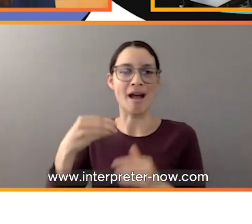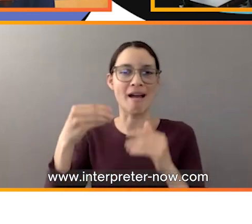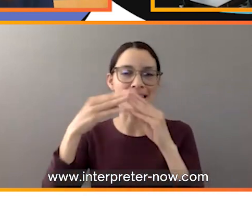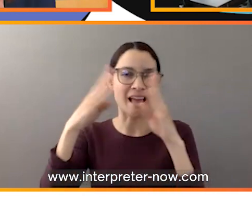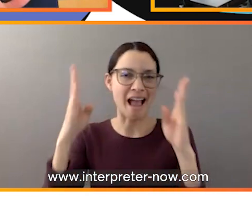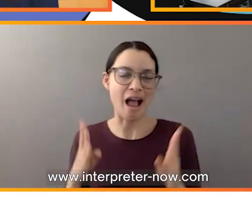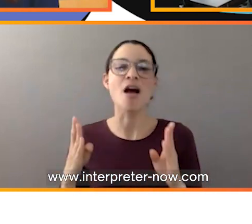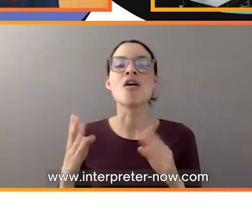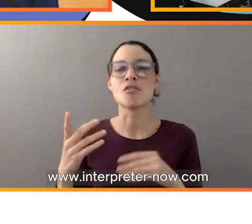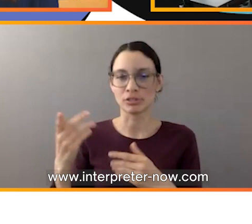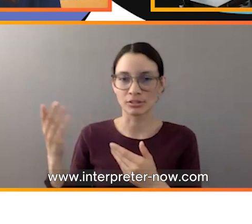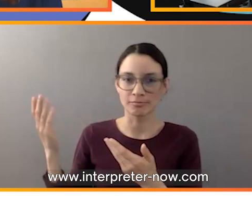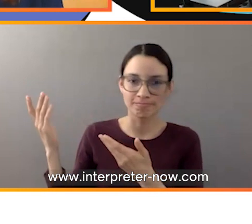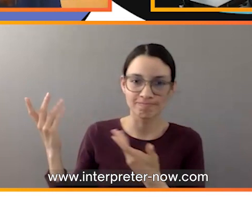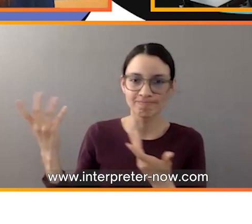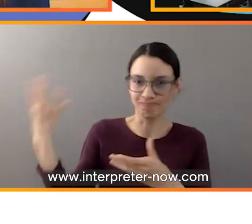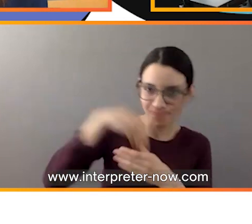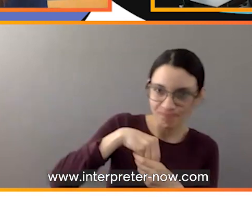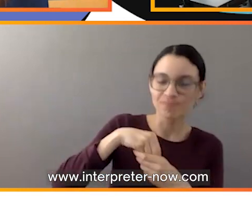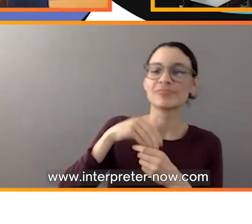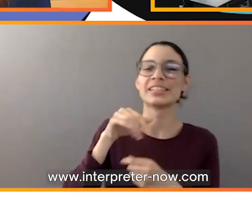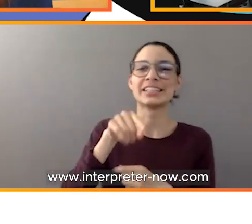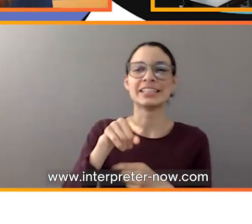think we've talked about the changes that we've seen in the tech industry companies.